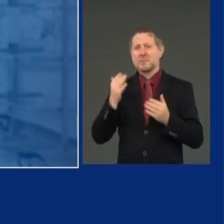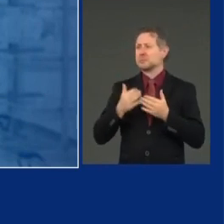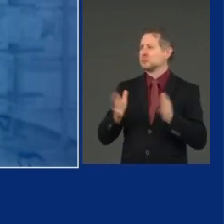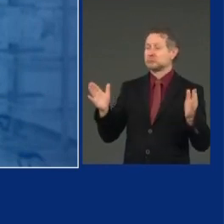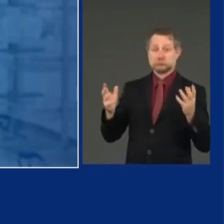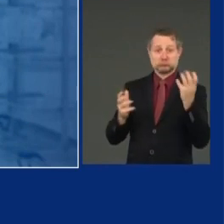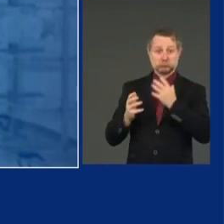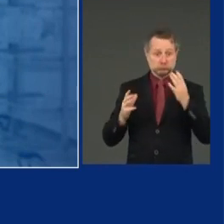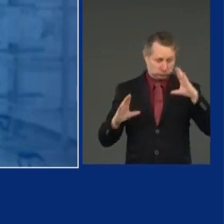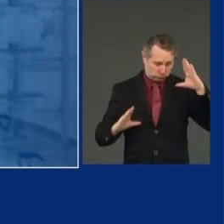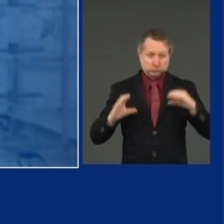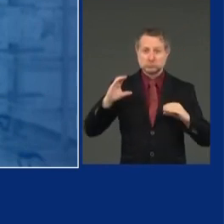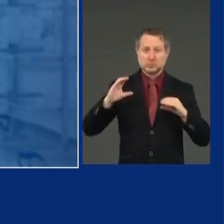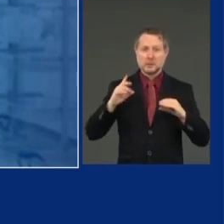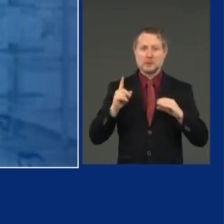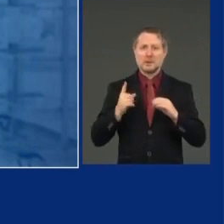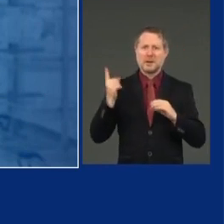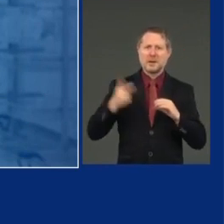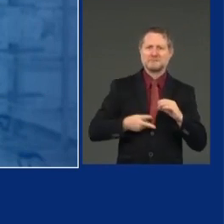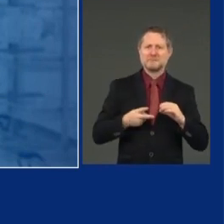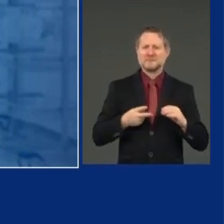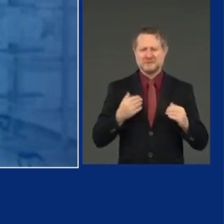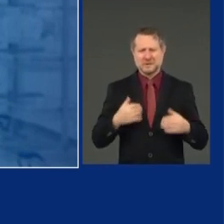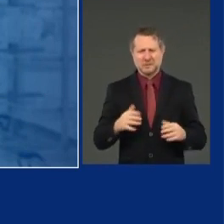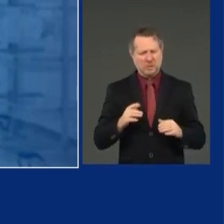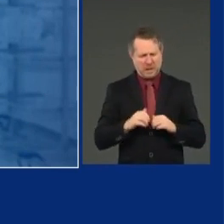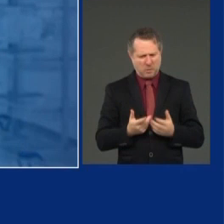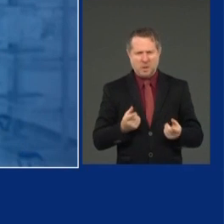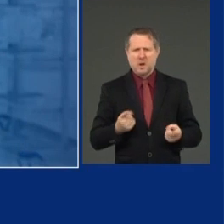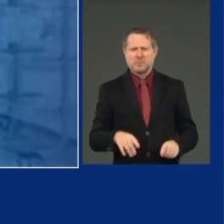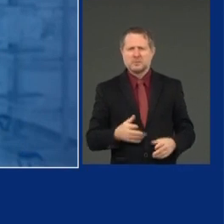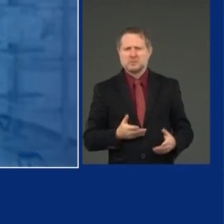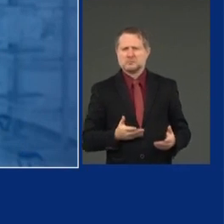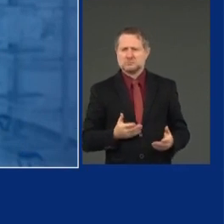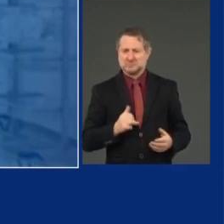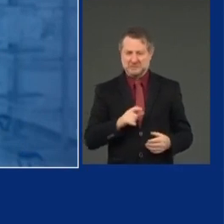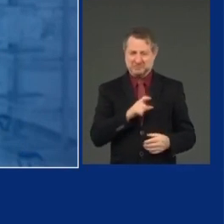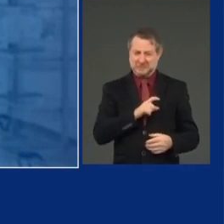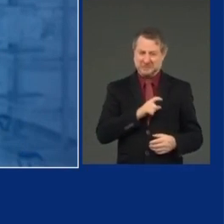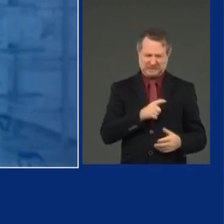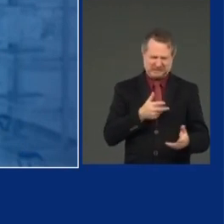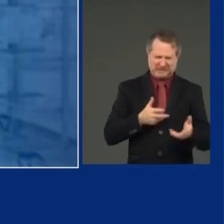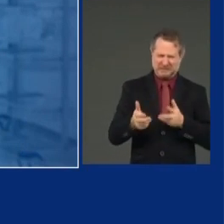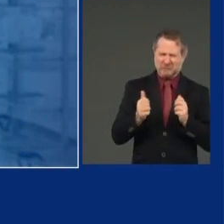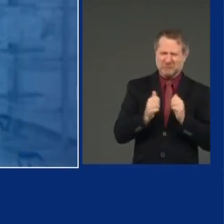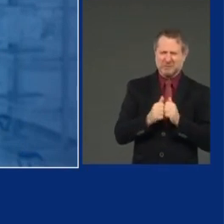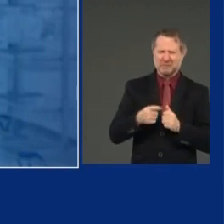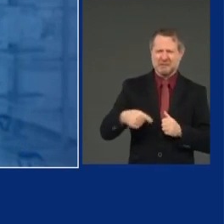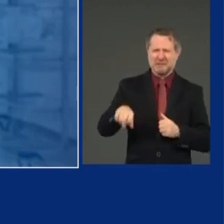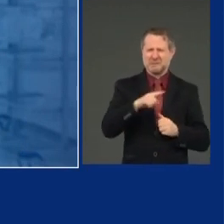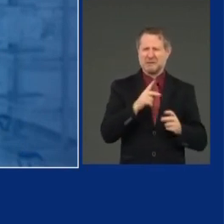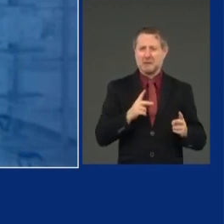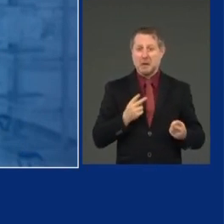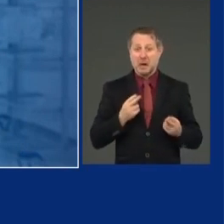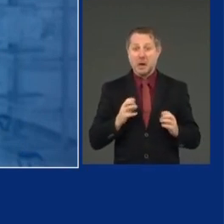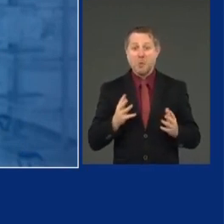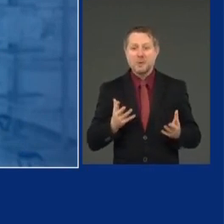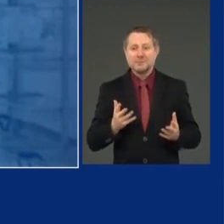HOW DOES THE NYPD HAVE ALMOST HALF THE INFECTION RATE OF NEW YORK CITY?